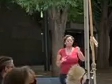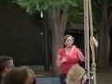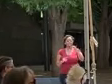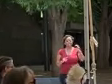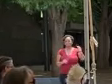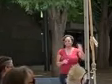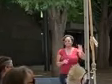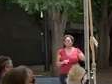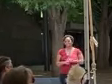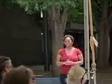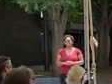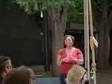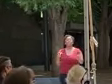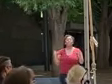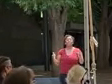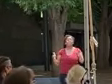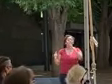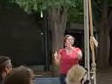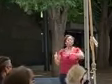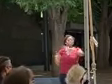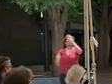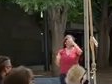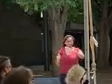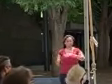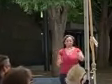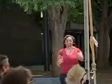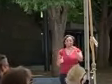Ladies and gentlemen, Serena Jaros.